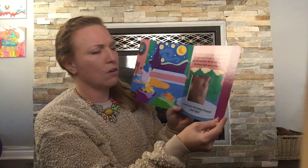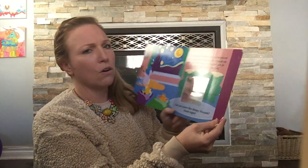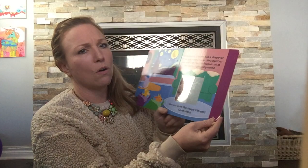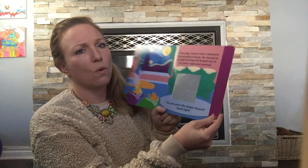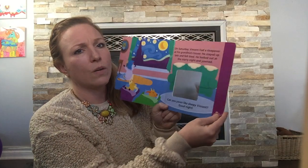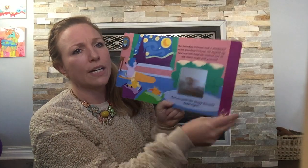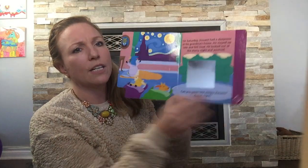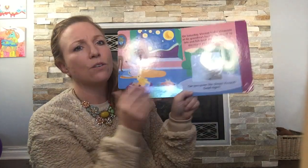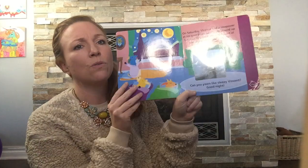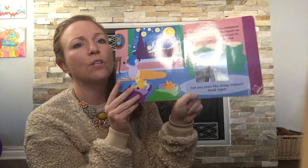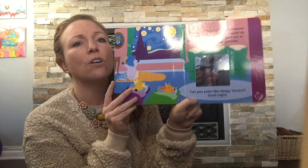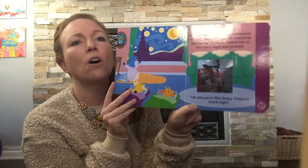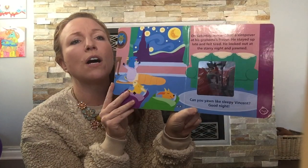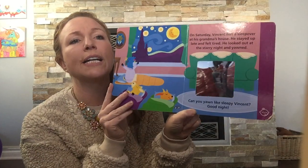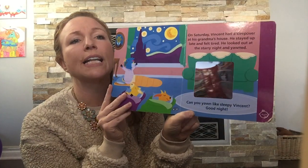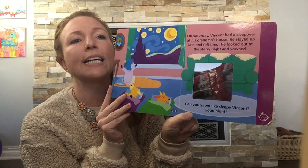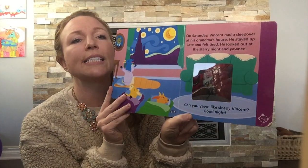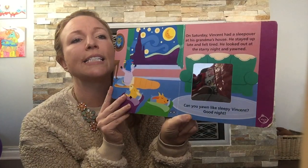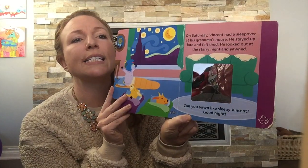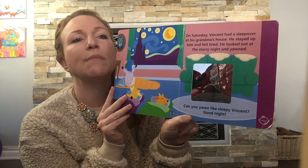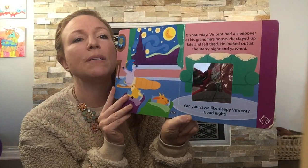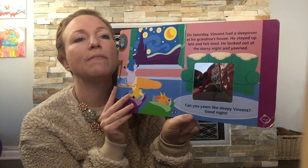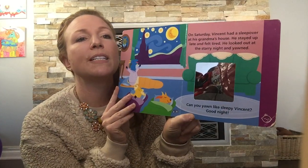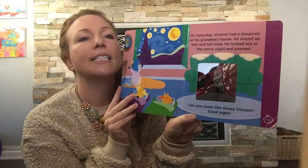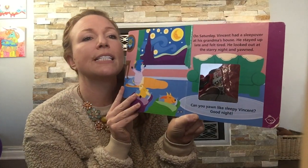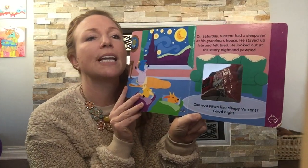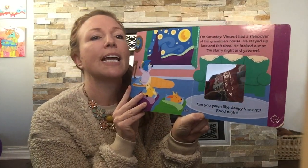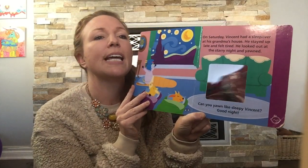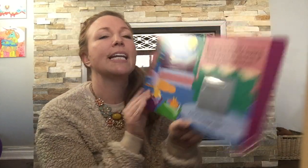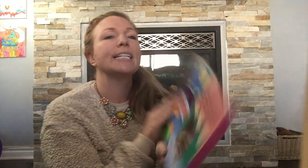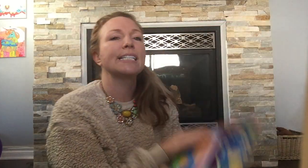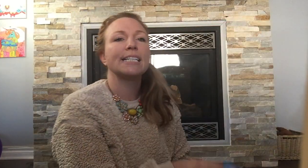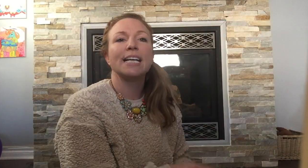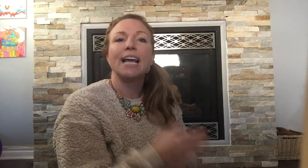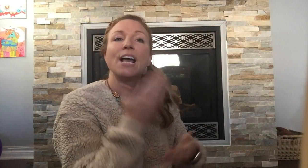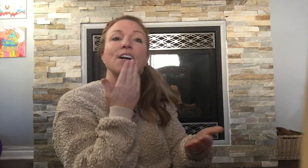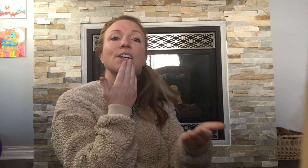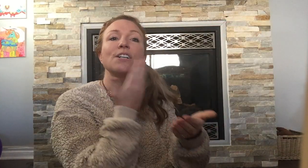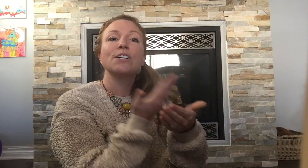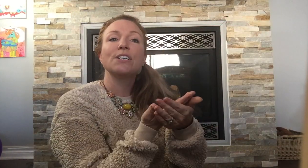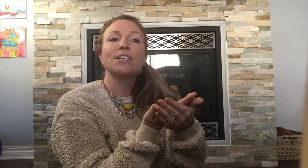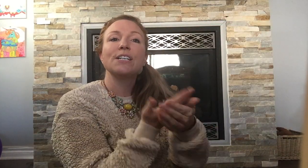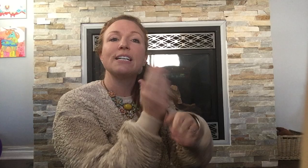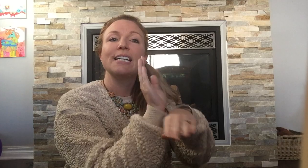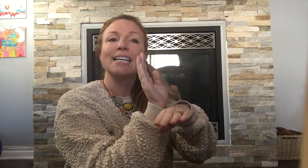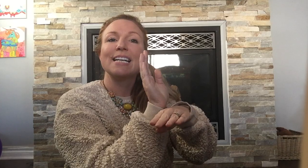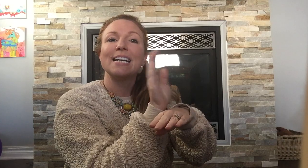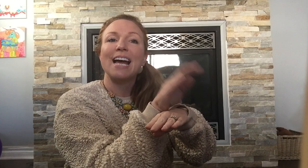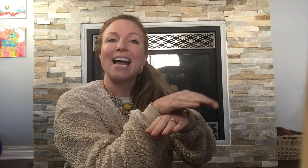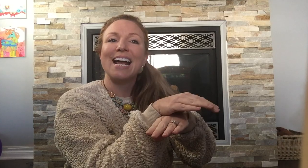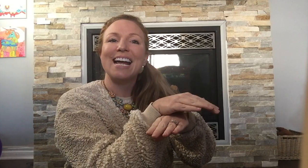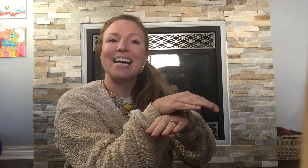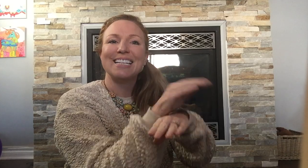Oh, can you yawn like sleepy Vincent? GOOD NIGHT!